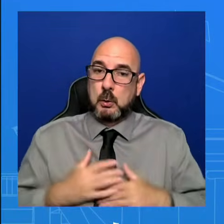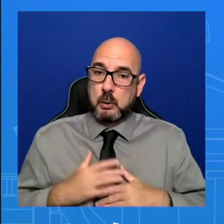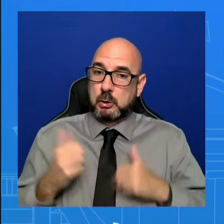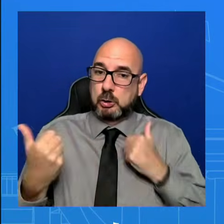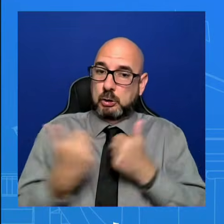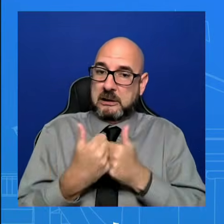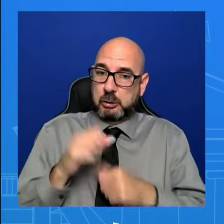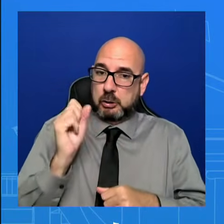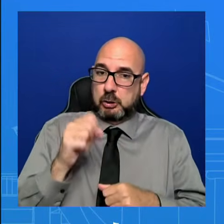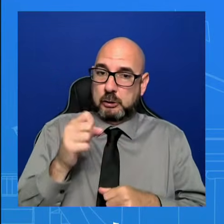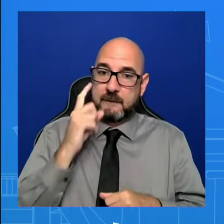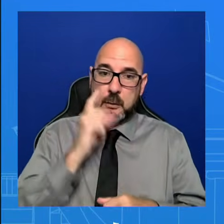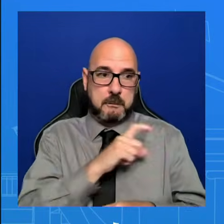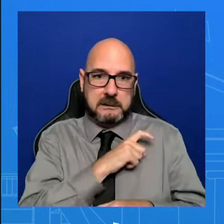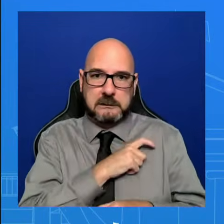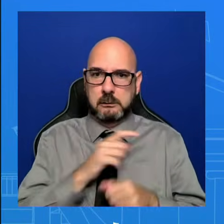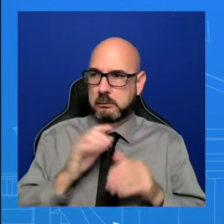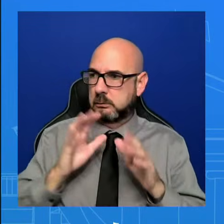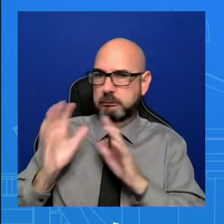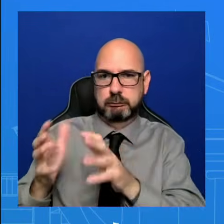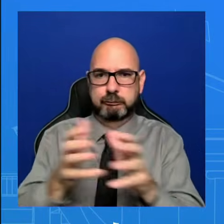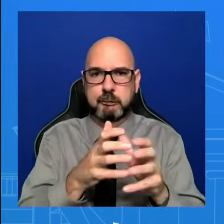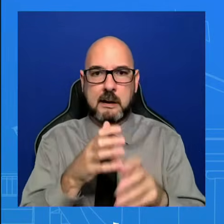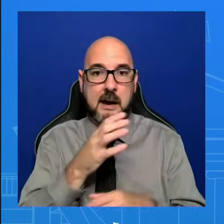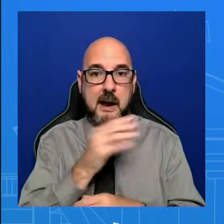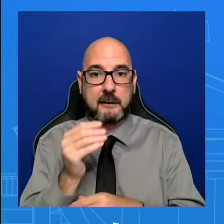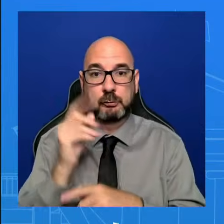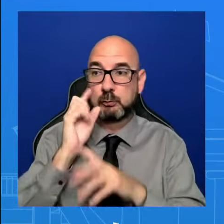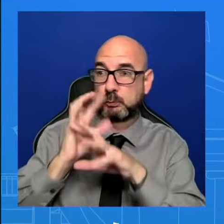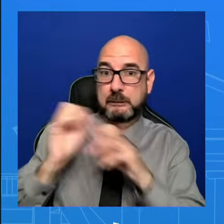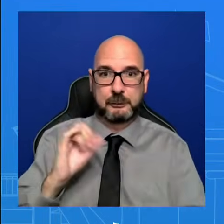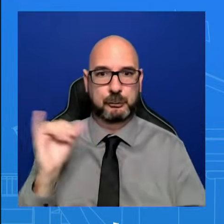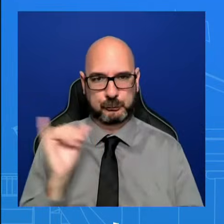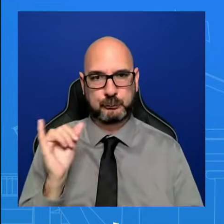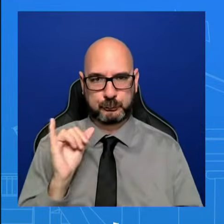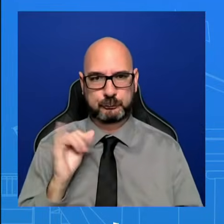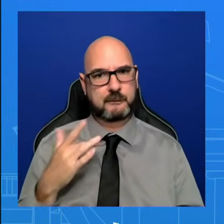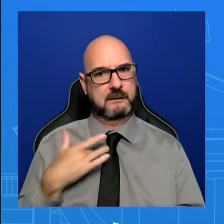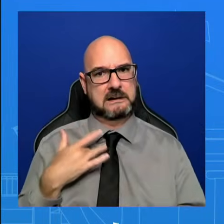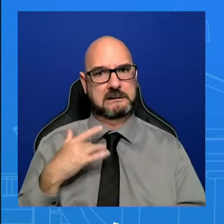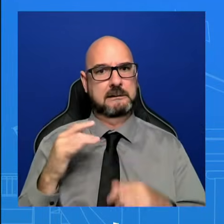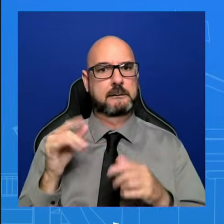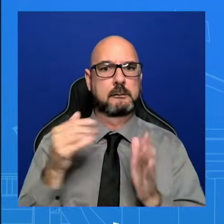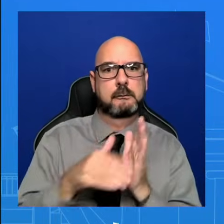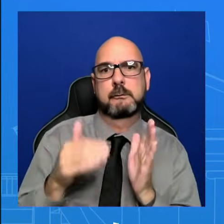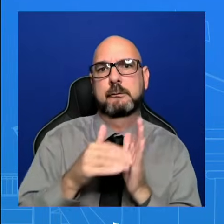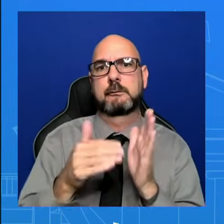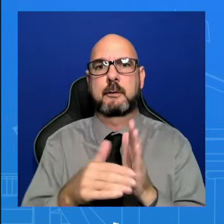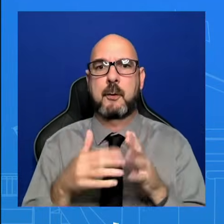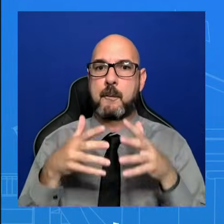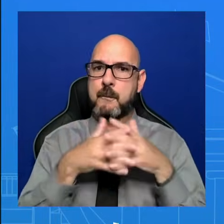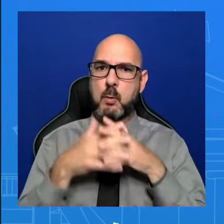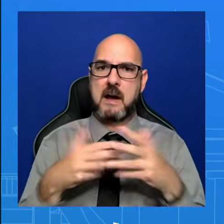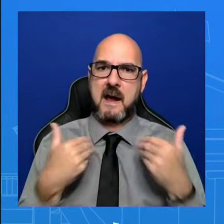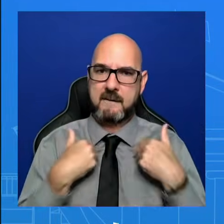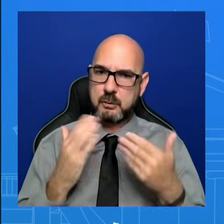And the President continues to believe, as I've said multiple times, that Americans have the right to peacefully protest within the law. That is their right.